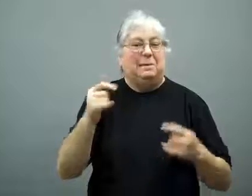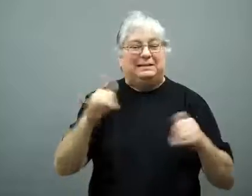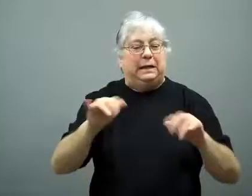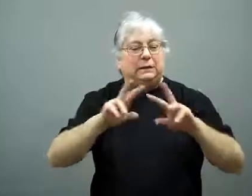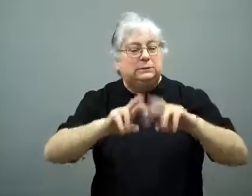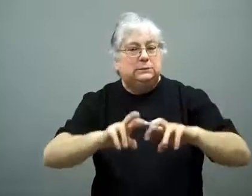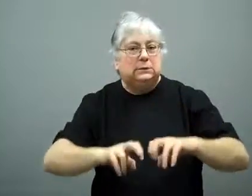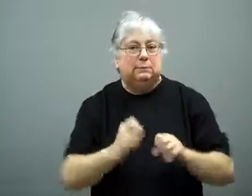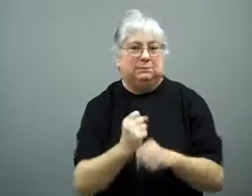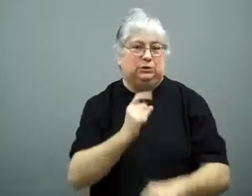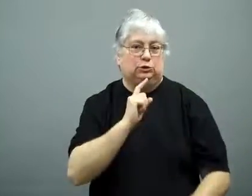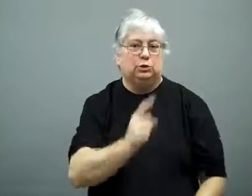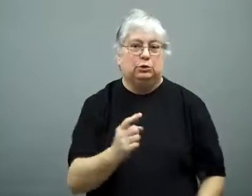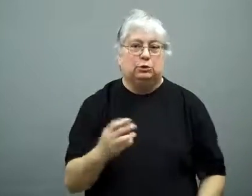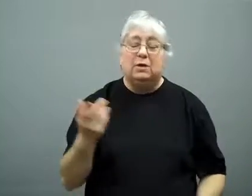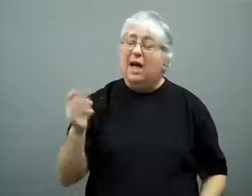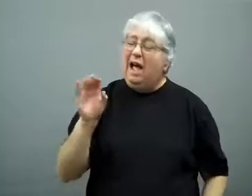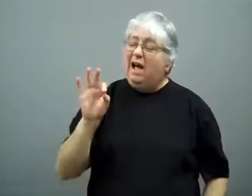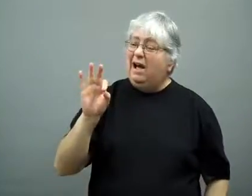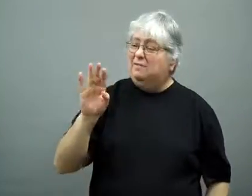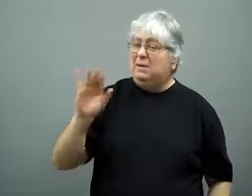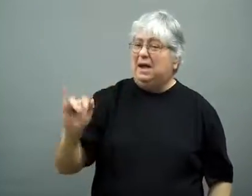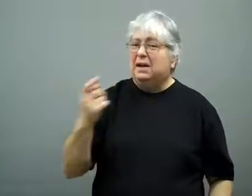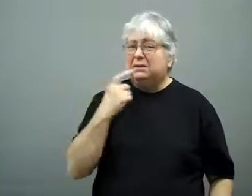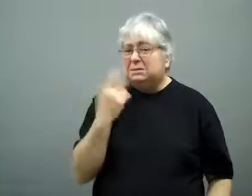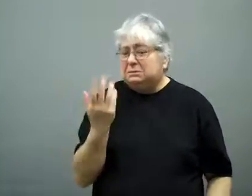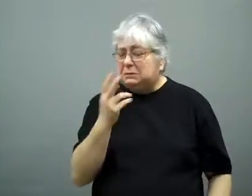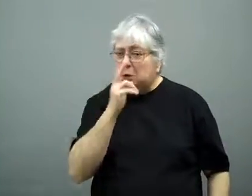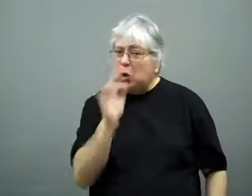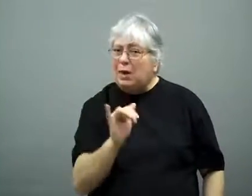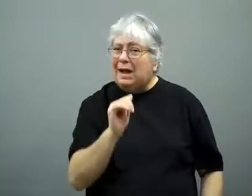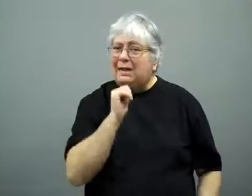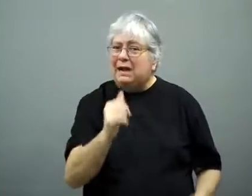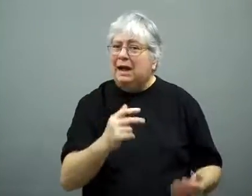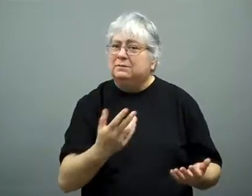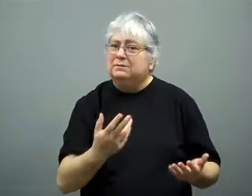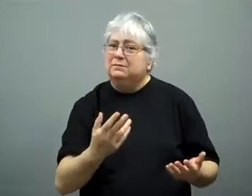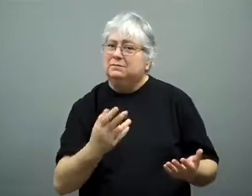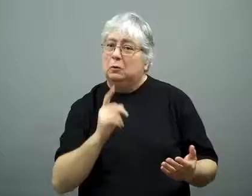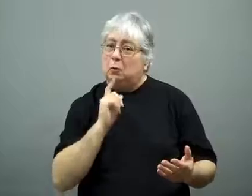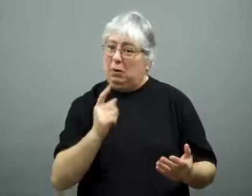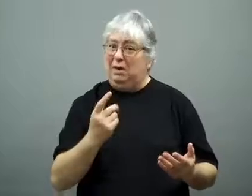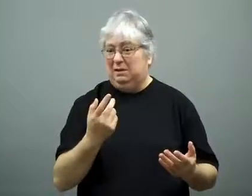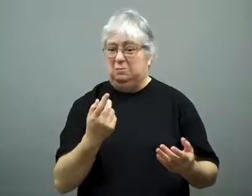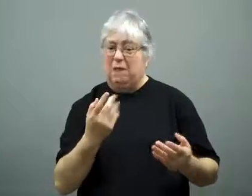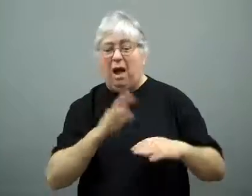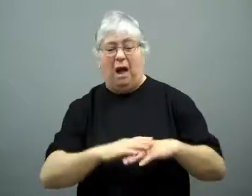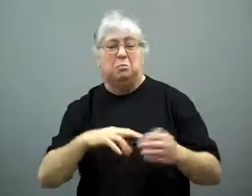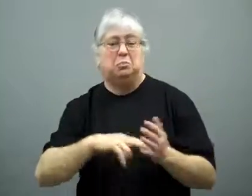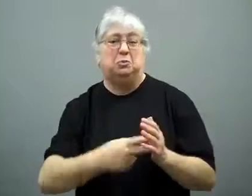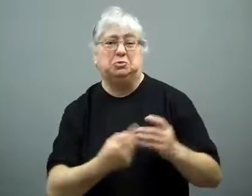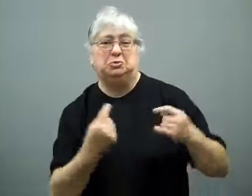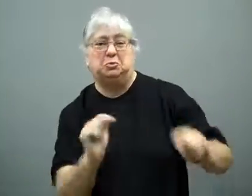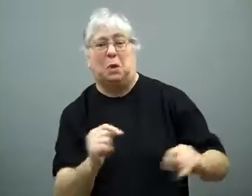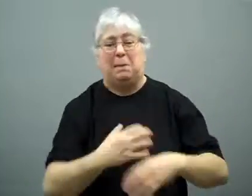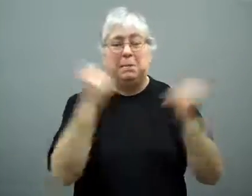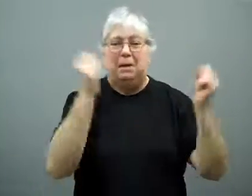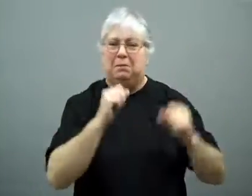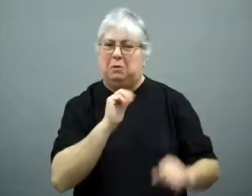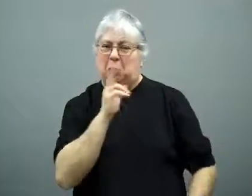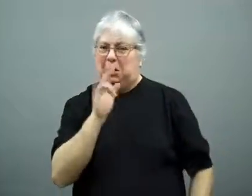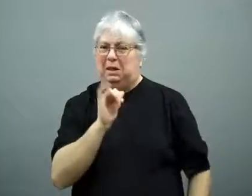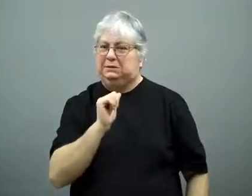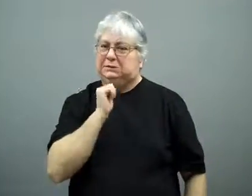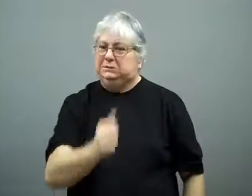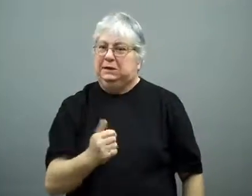The cause is still being investigated.